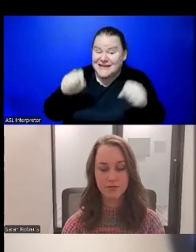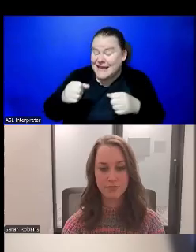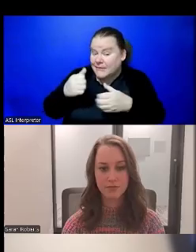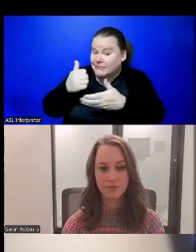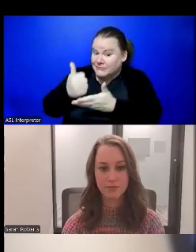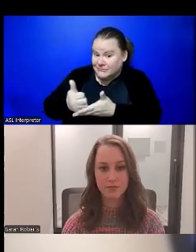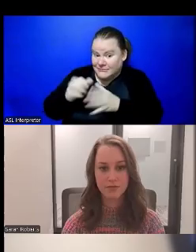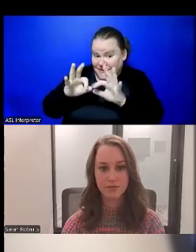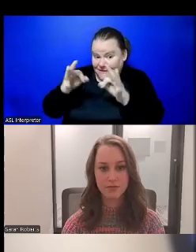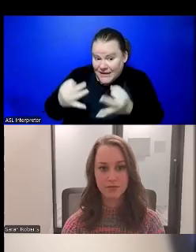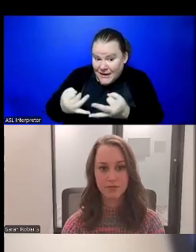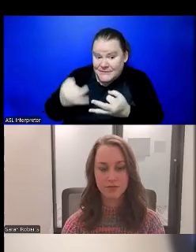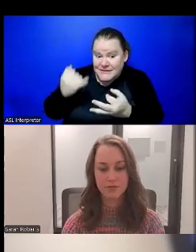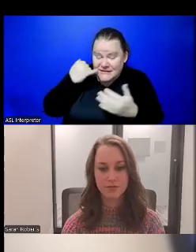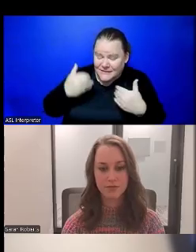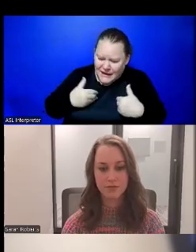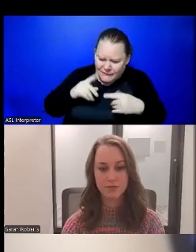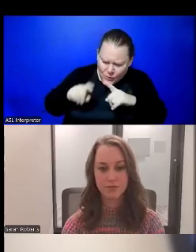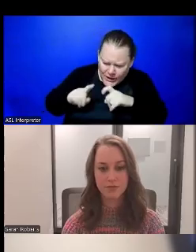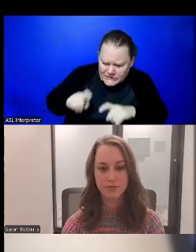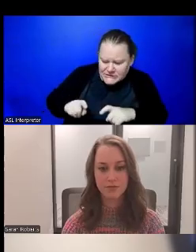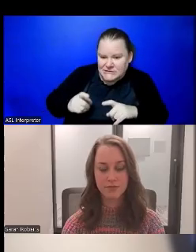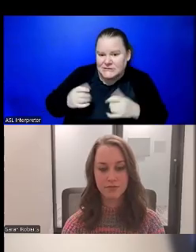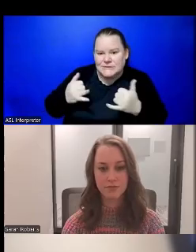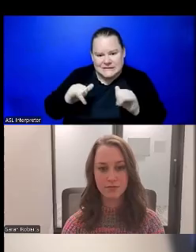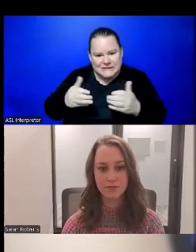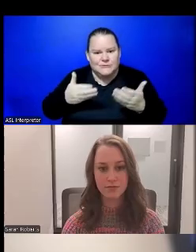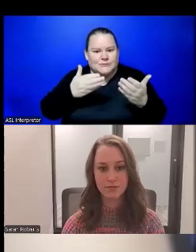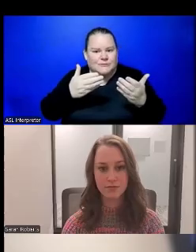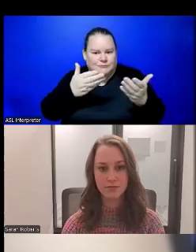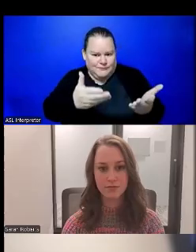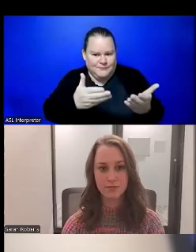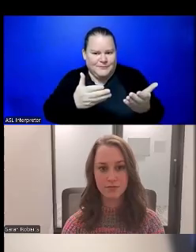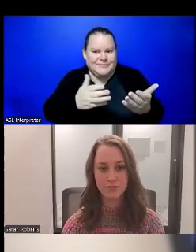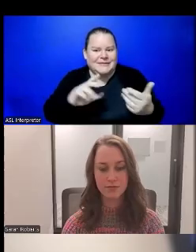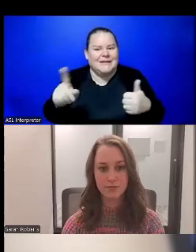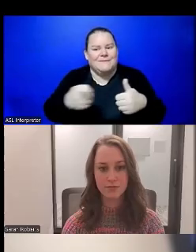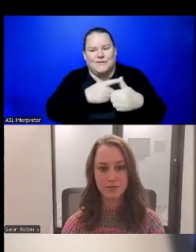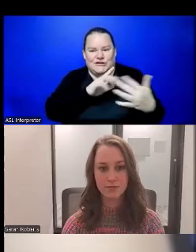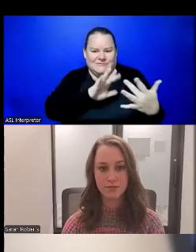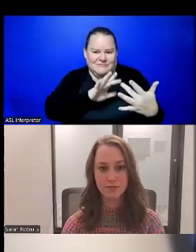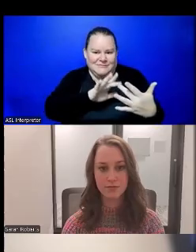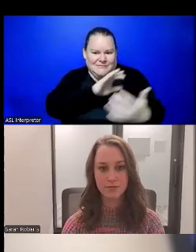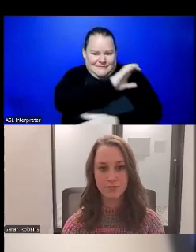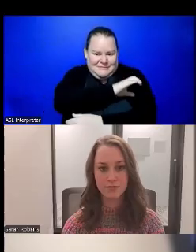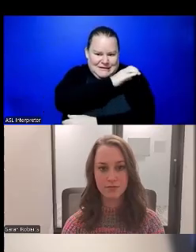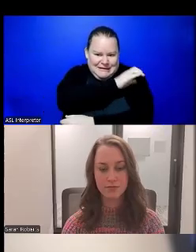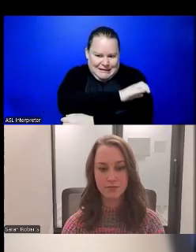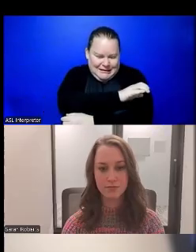questions, we still recommend that they reach out to us to let us know if they're being hospitalized or if there's a